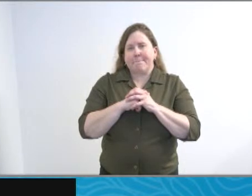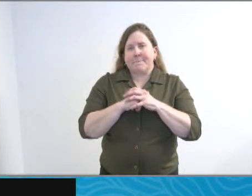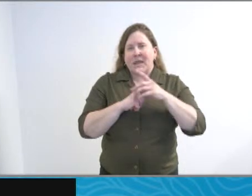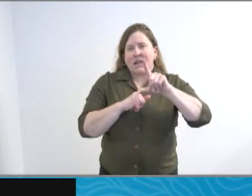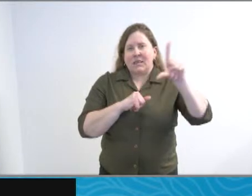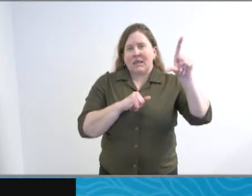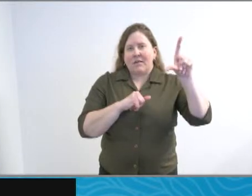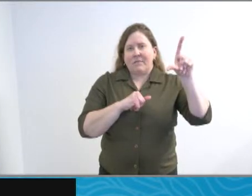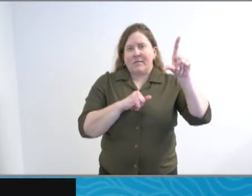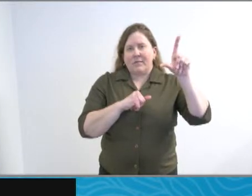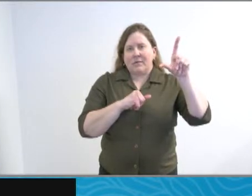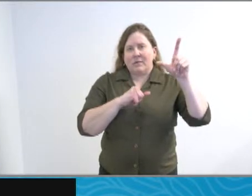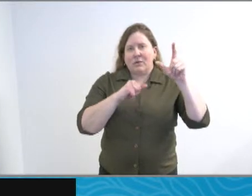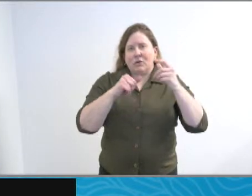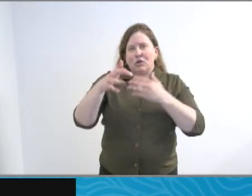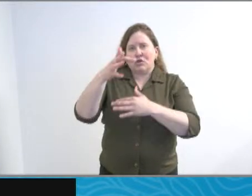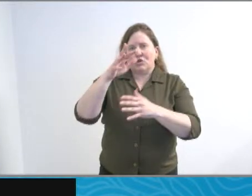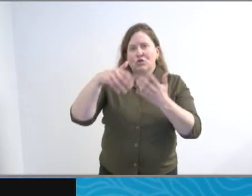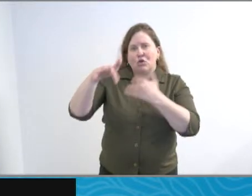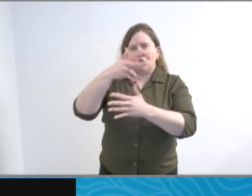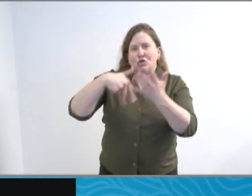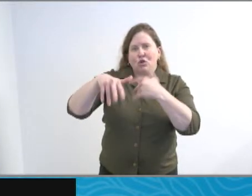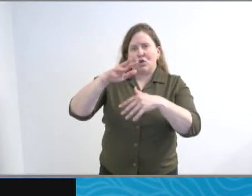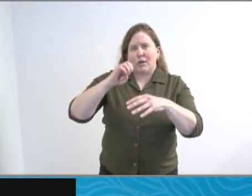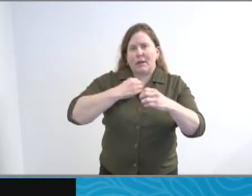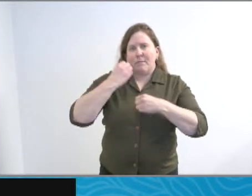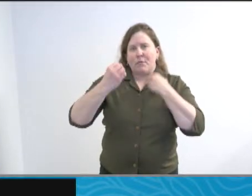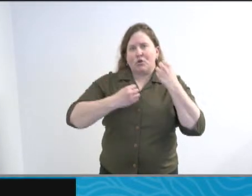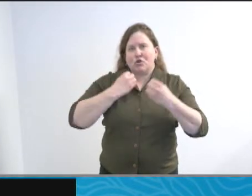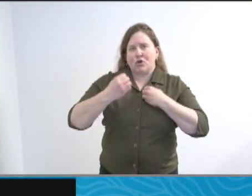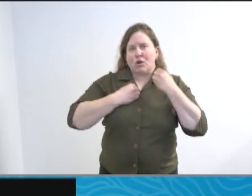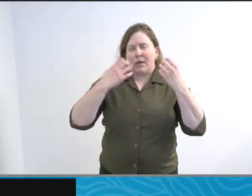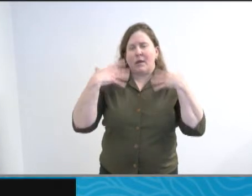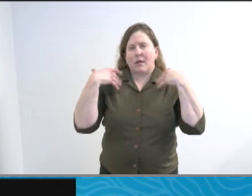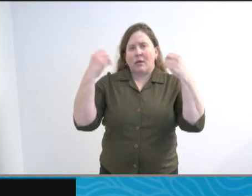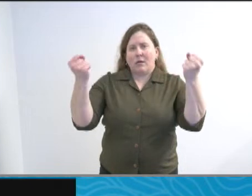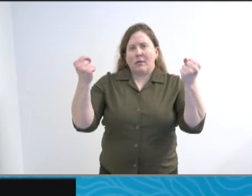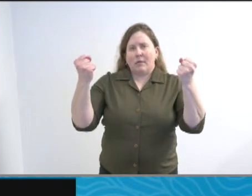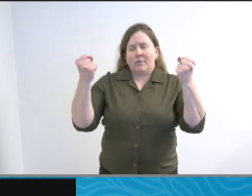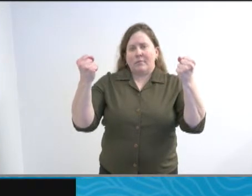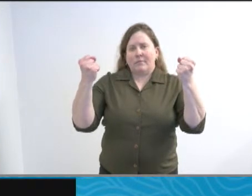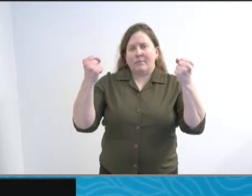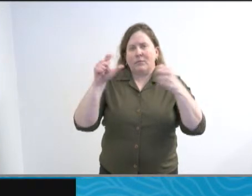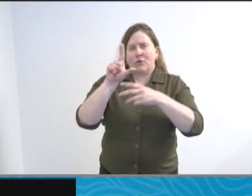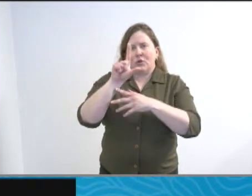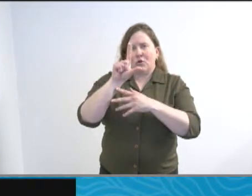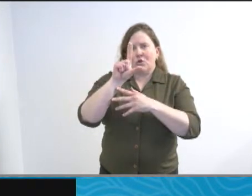it says social emotional health. So in 2021, I'm sorry, 2021-'22,